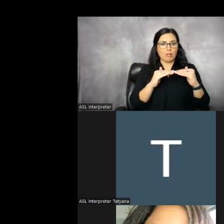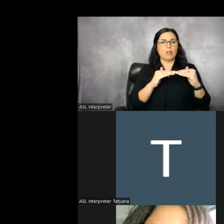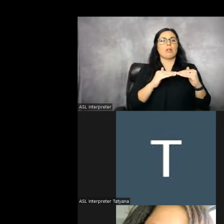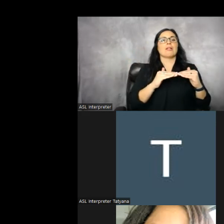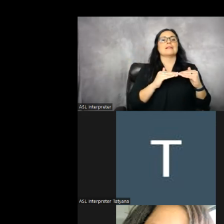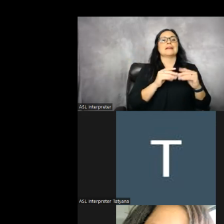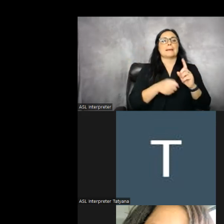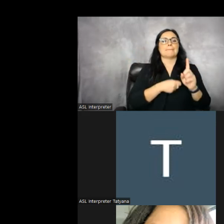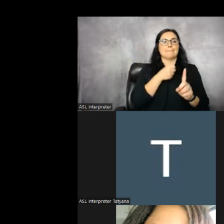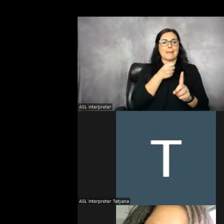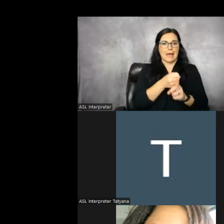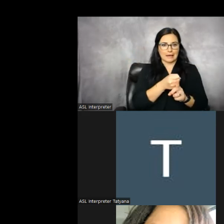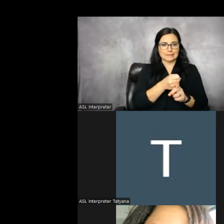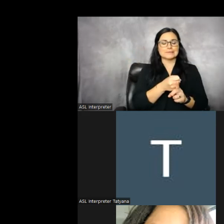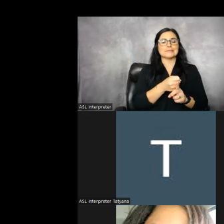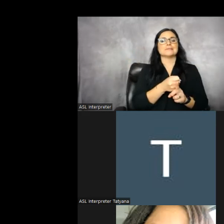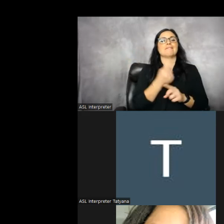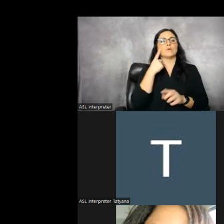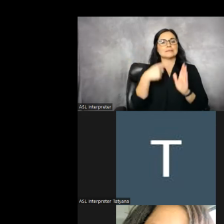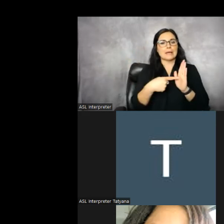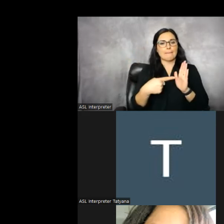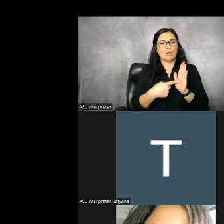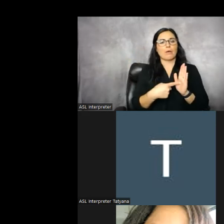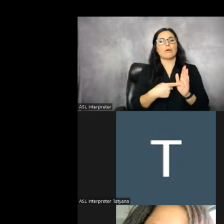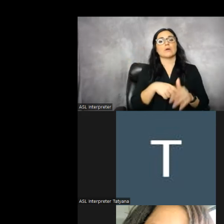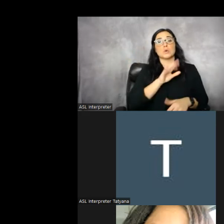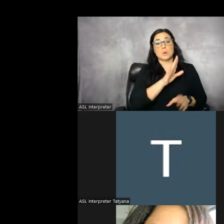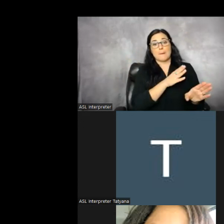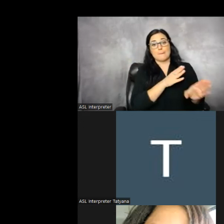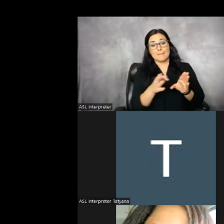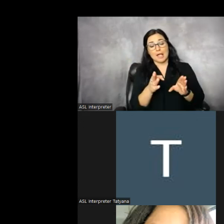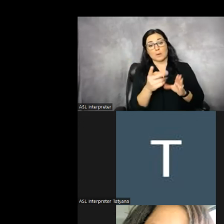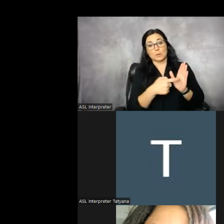So, these are things such as, well, does your plan require users that have disabilities